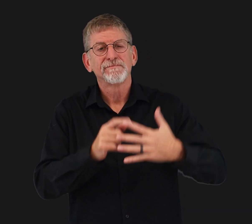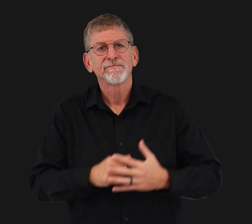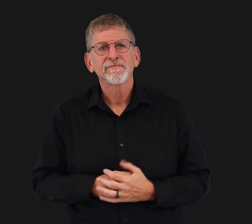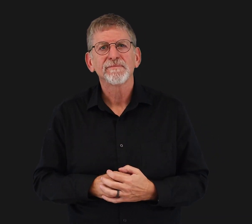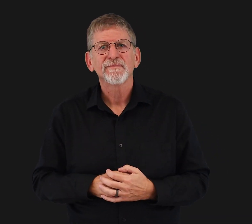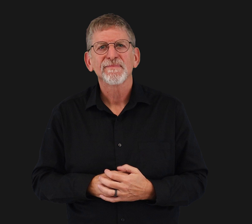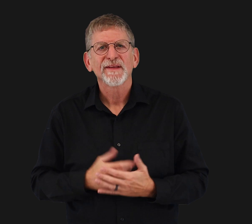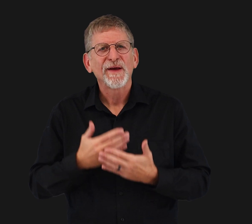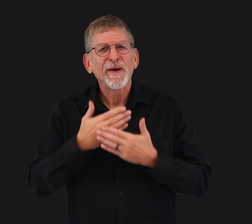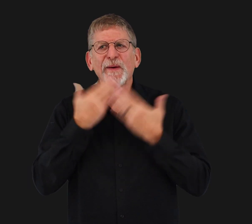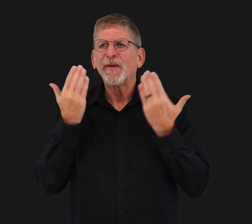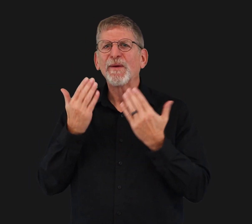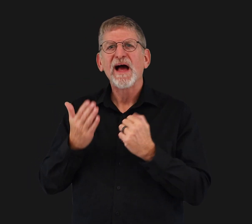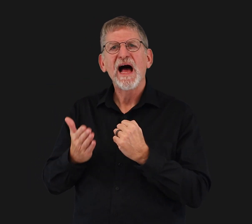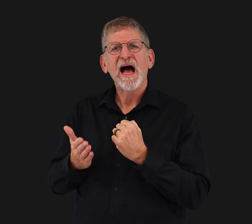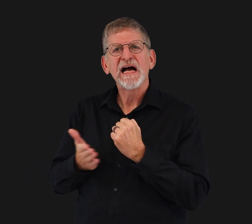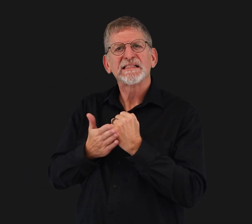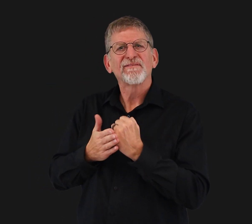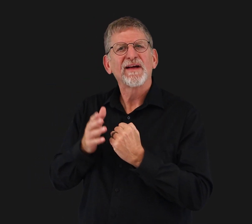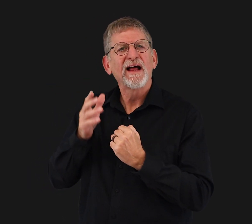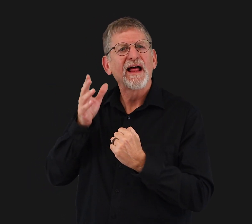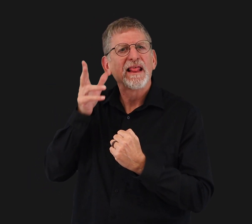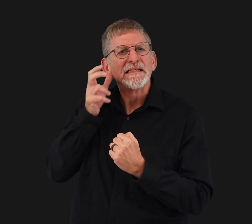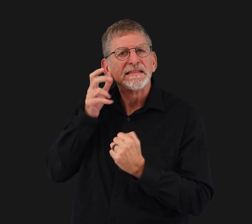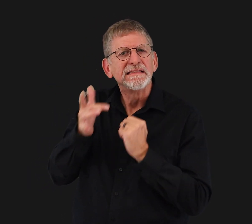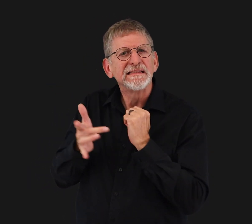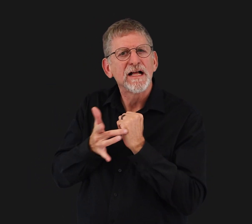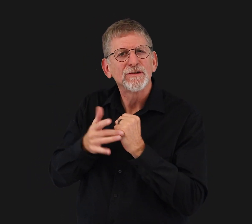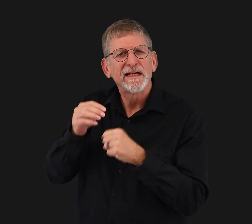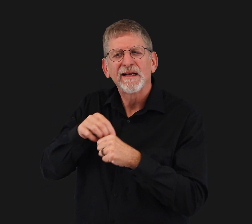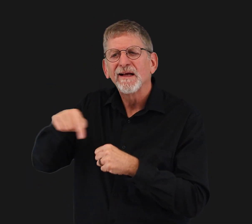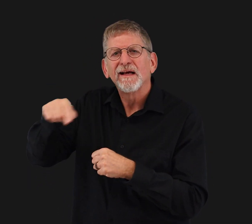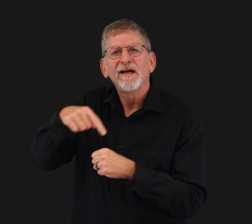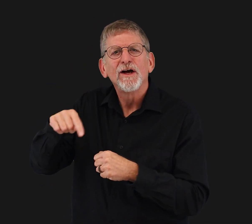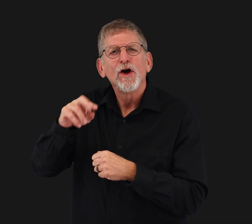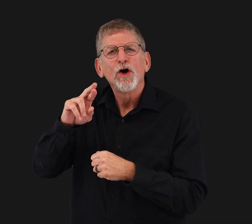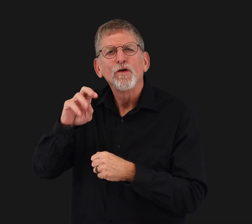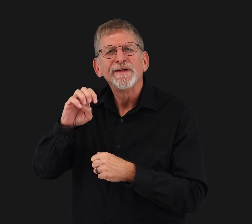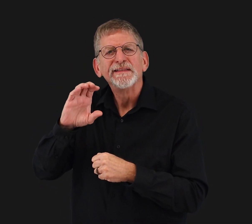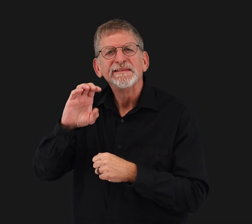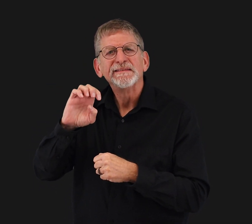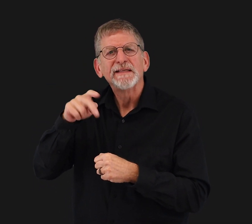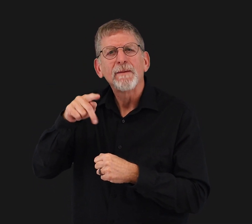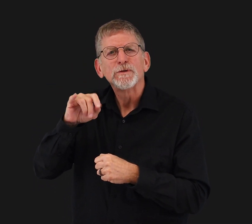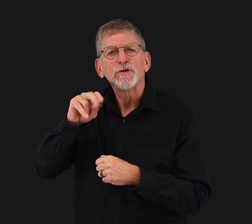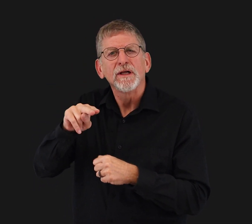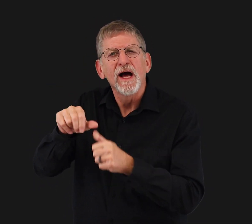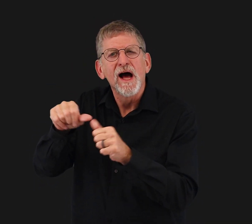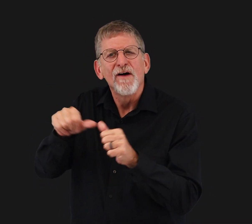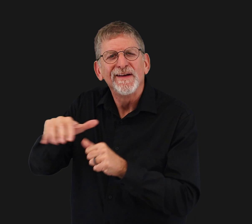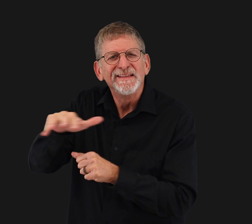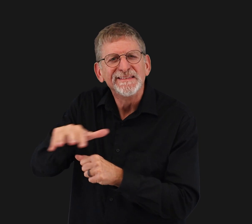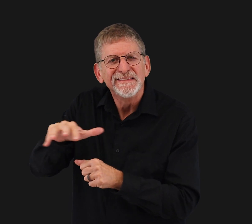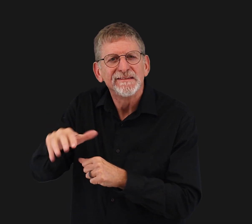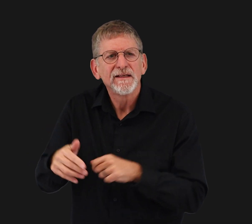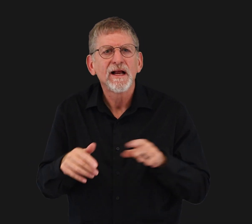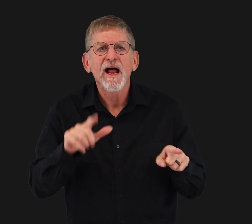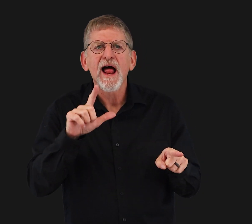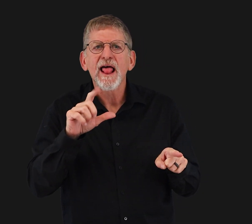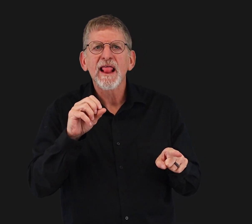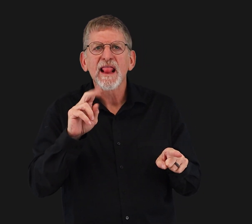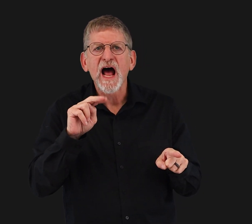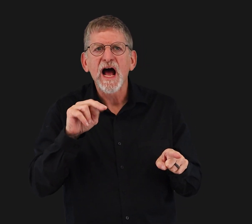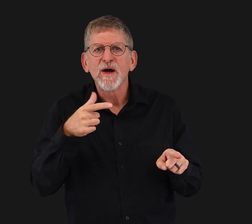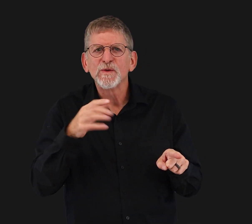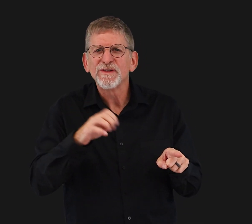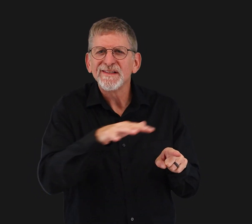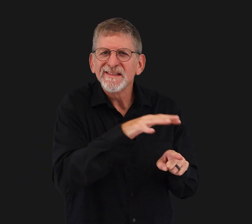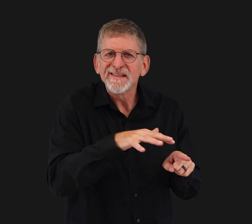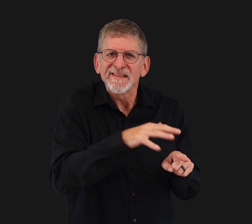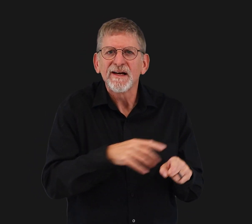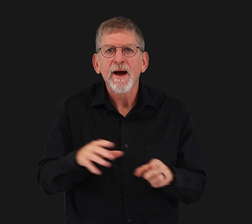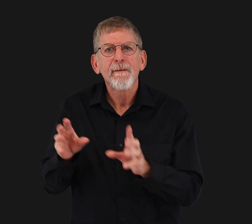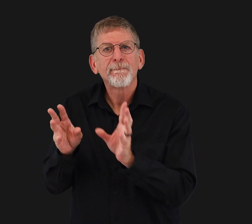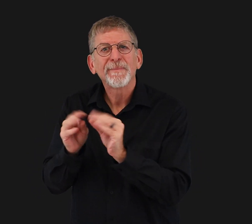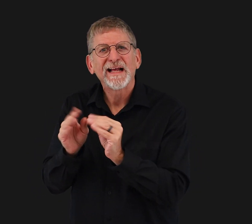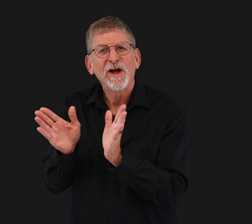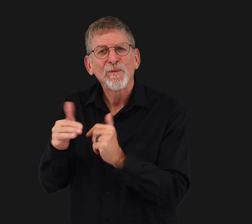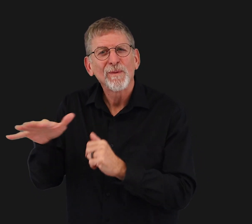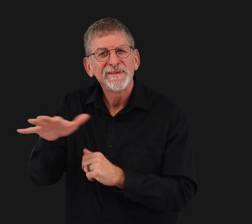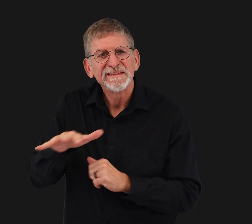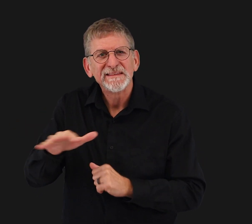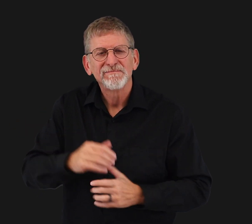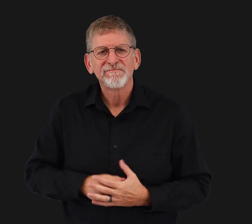• Lack of assistive listening technology in reception areas, lounges and meeting rooms